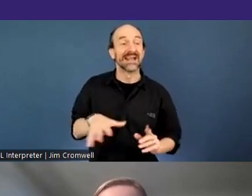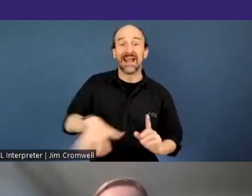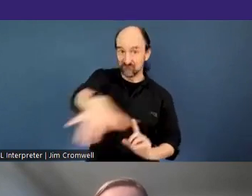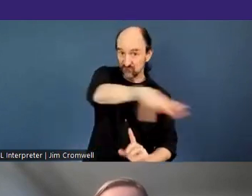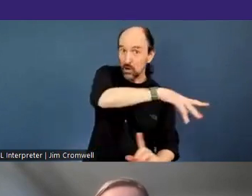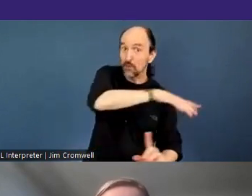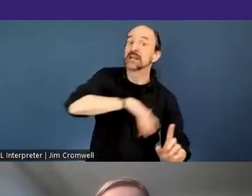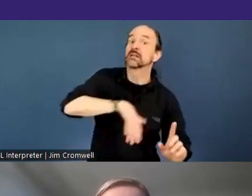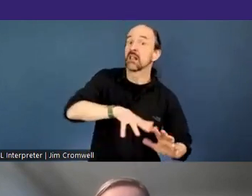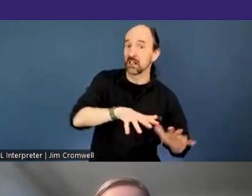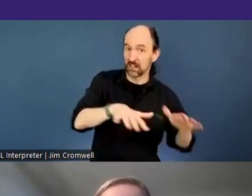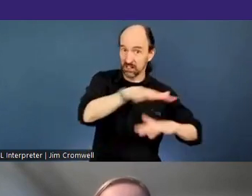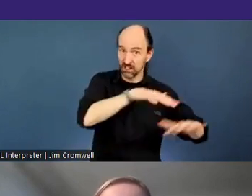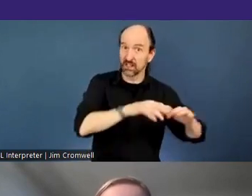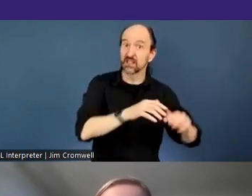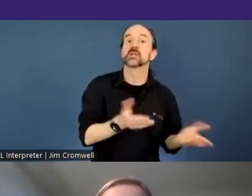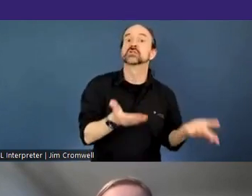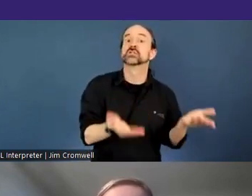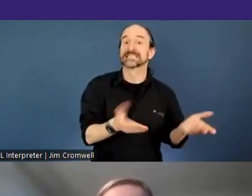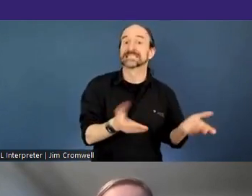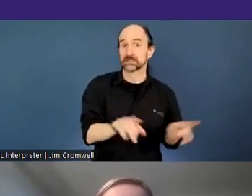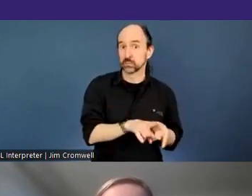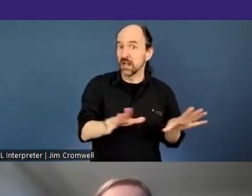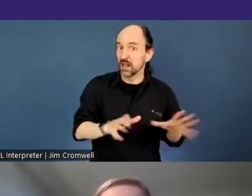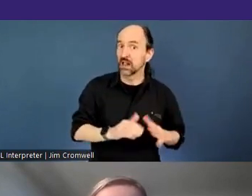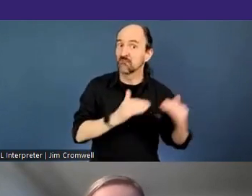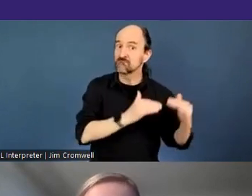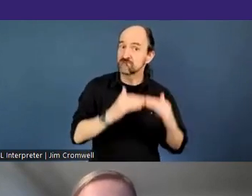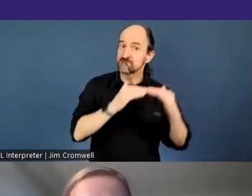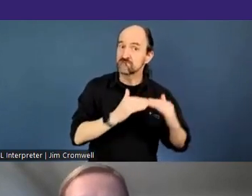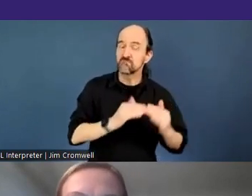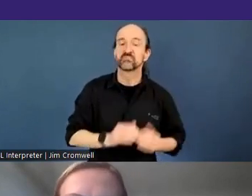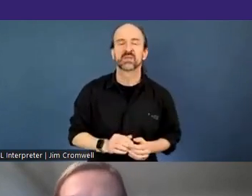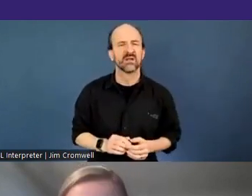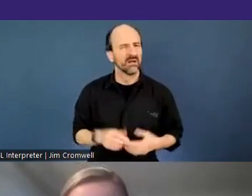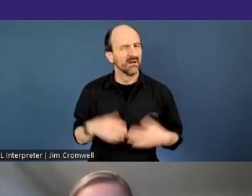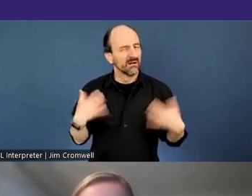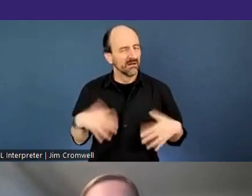sustainable development goals. To bring arts across Staffordshire.